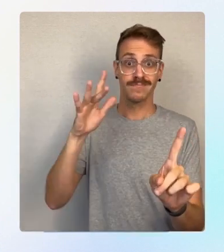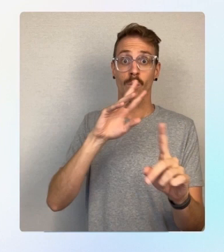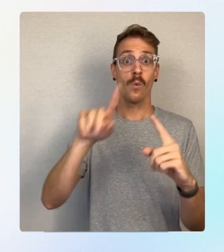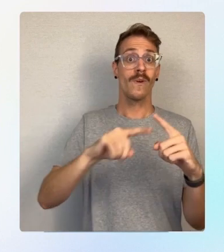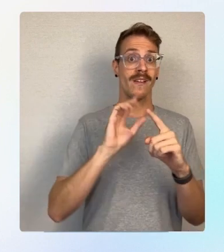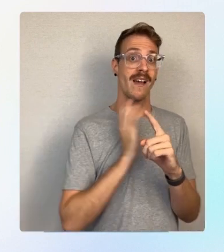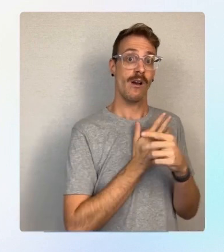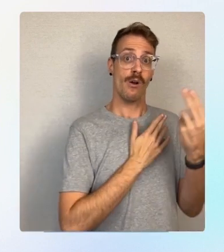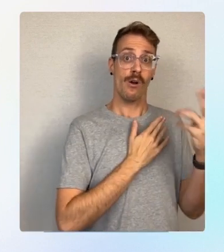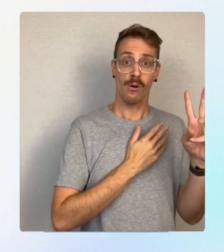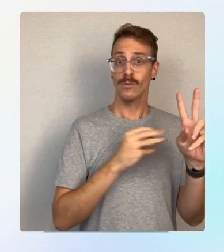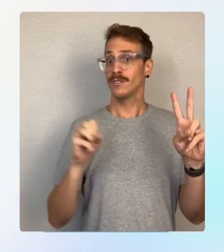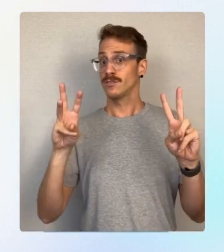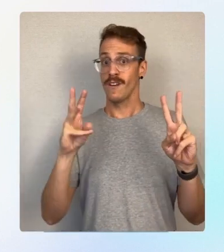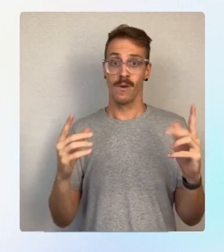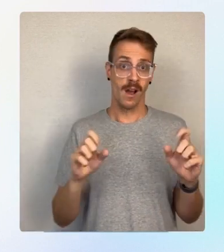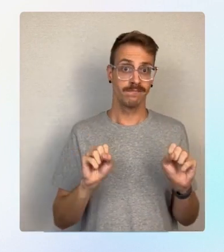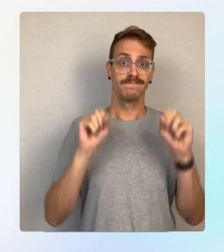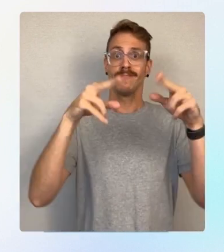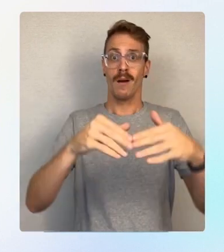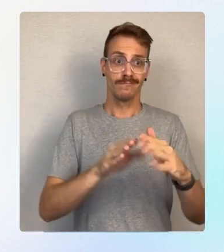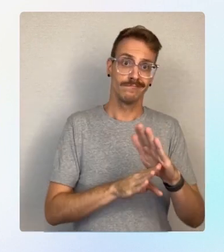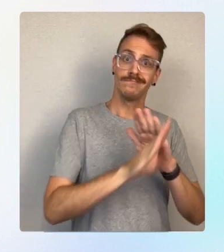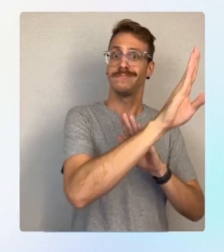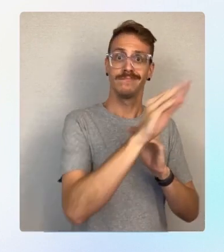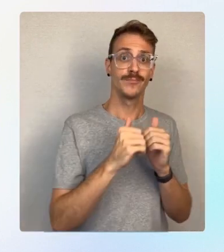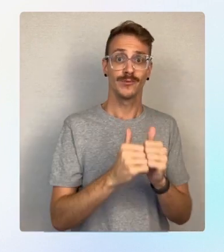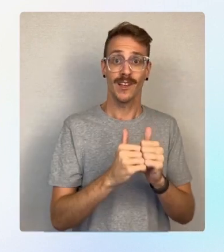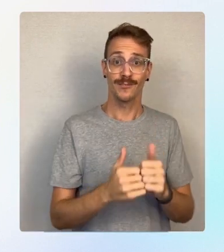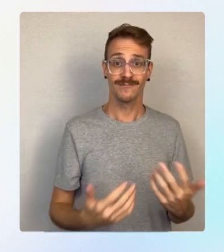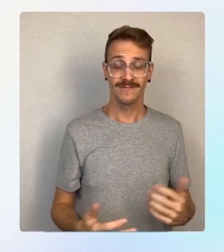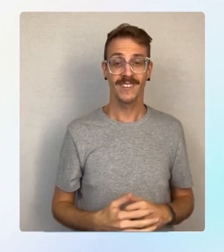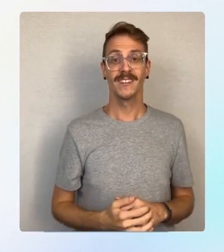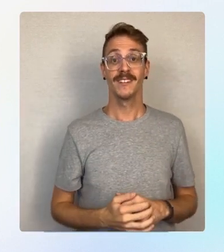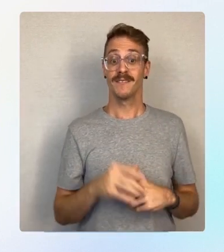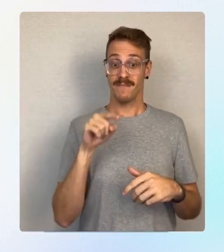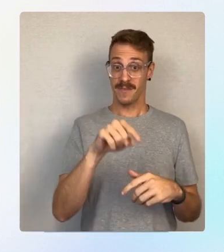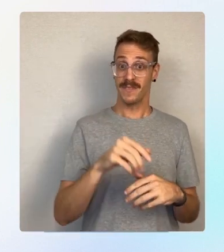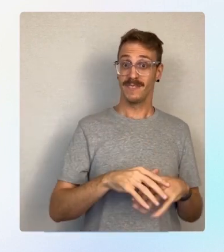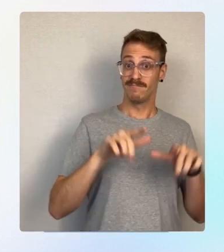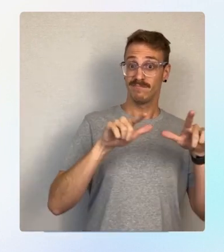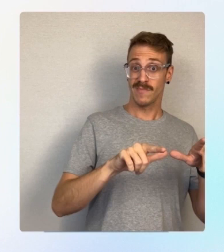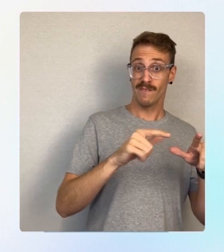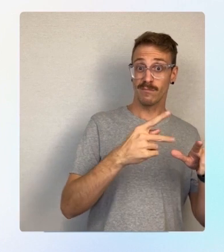and software leap forward. With Presence Platform and Meta Quest Pro,